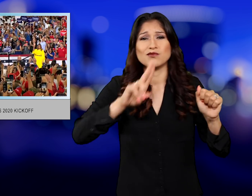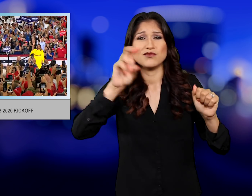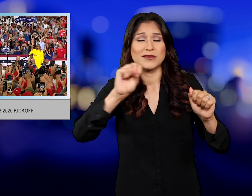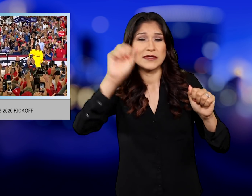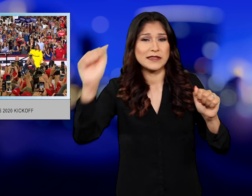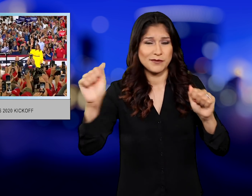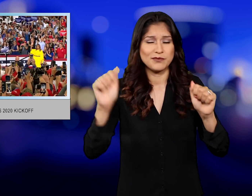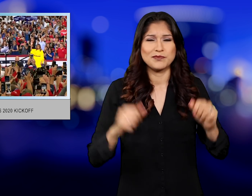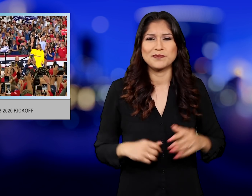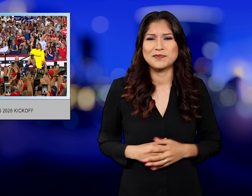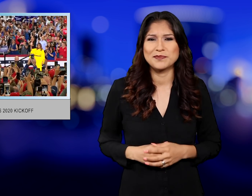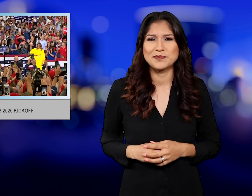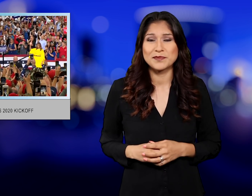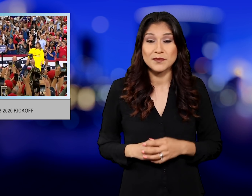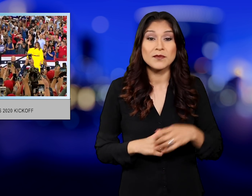USA!"